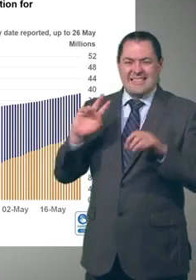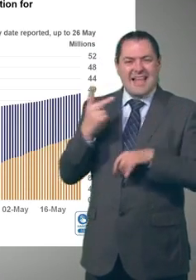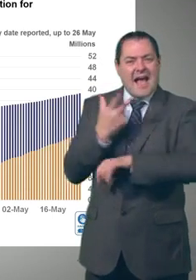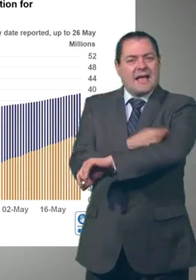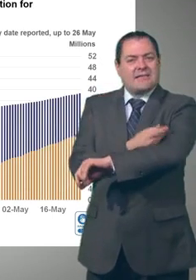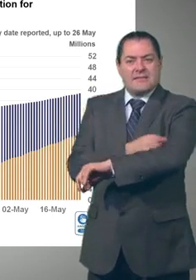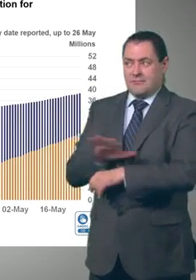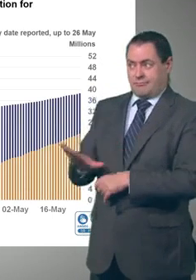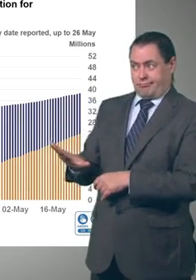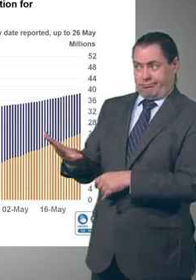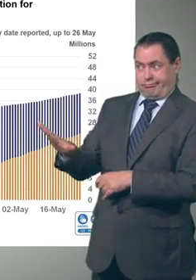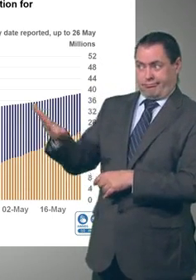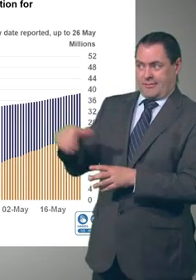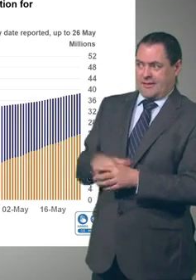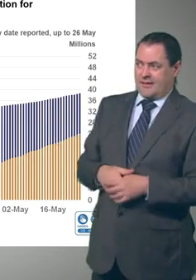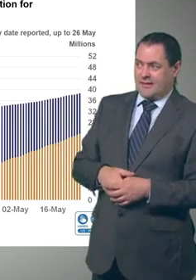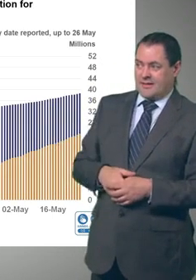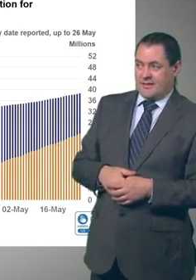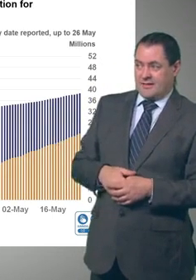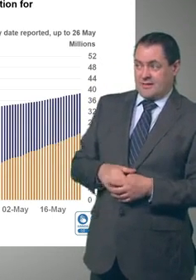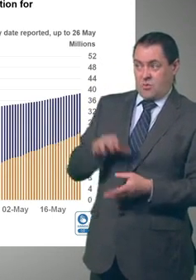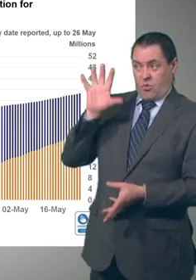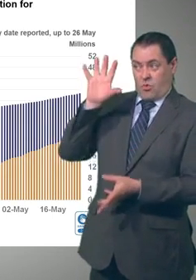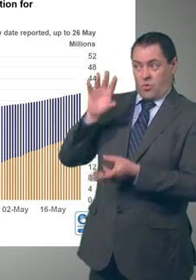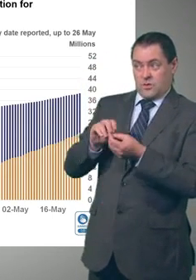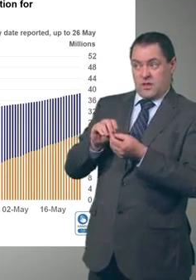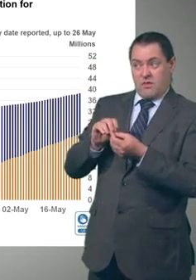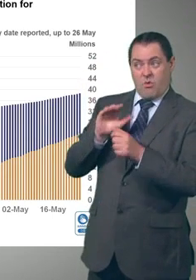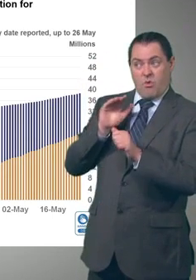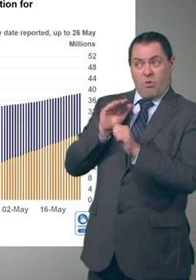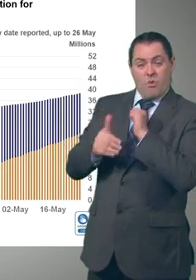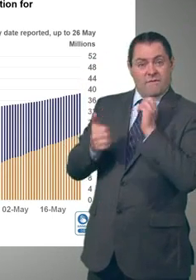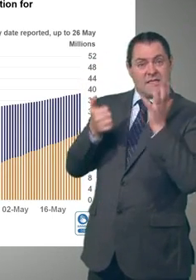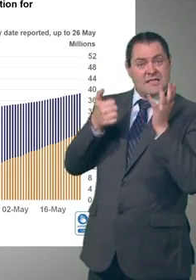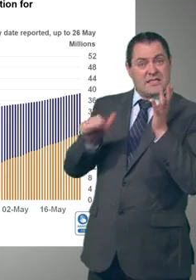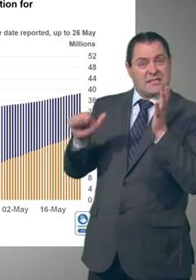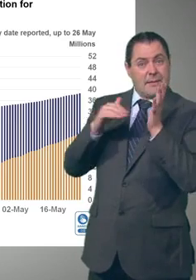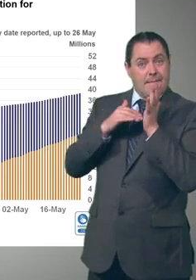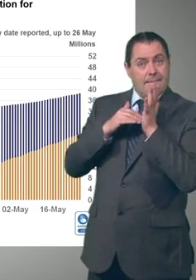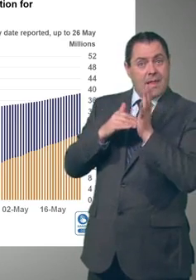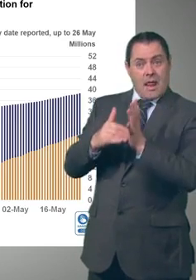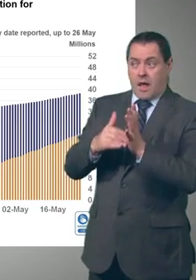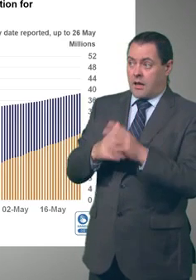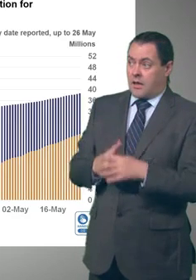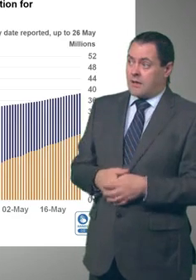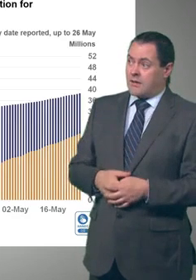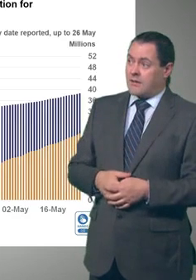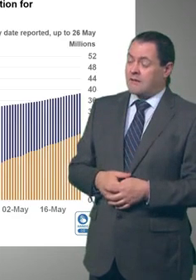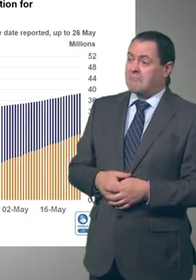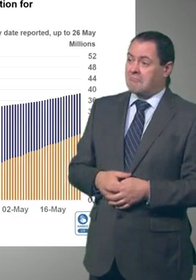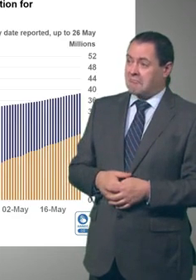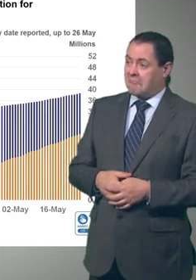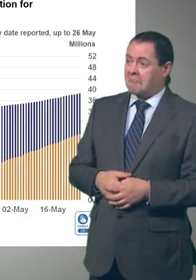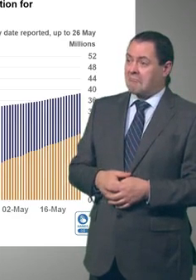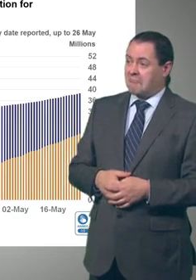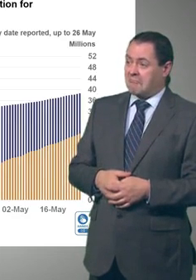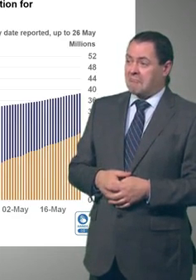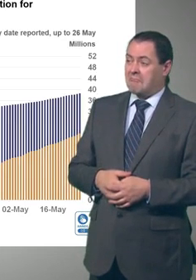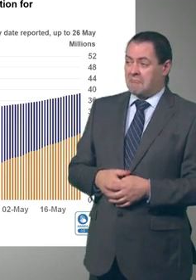This is now over 60 million individuals and as the Secretary of State has said the